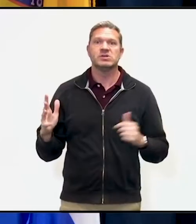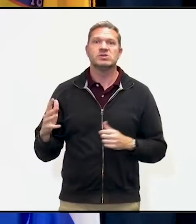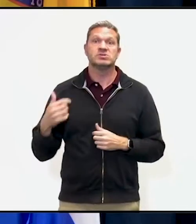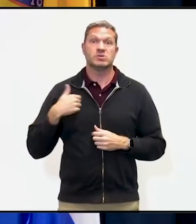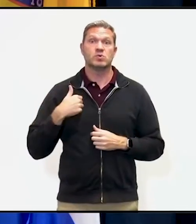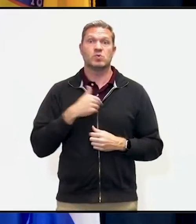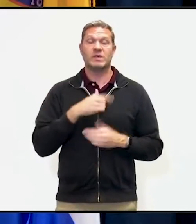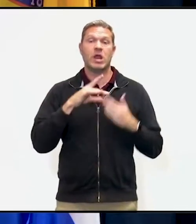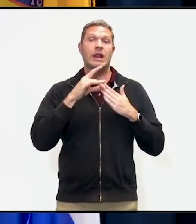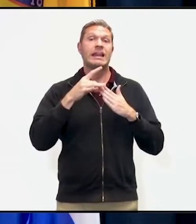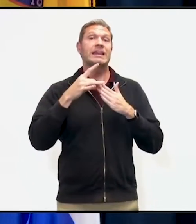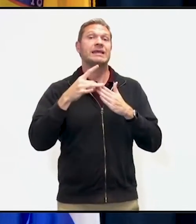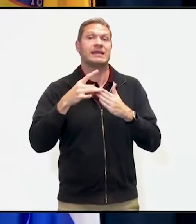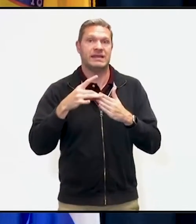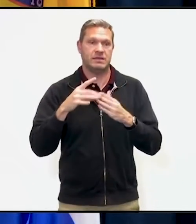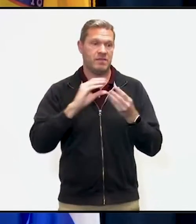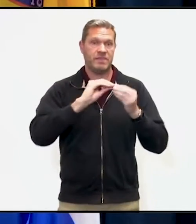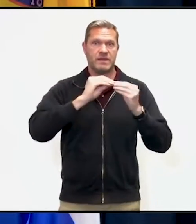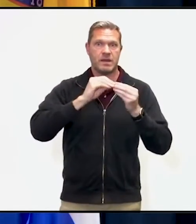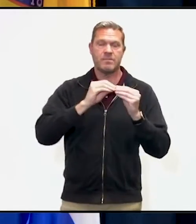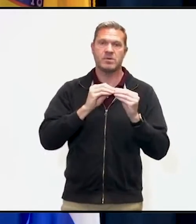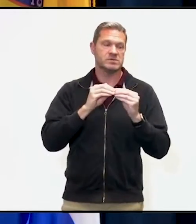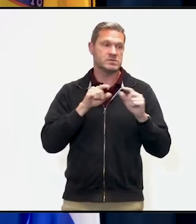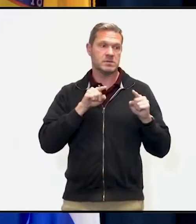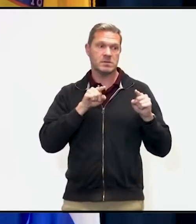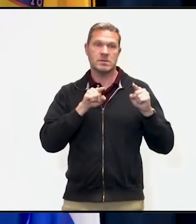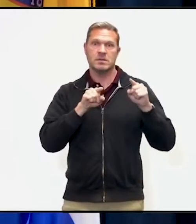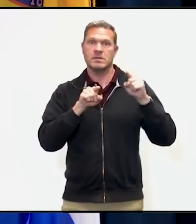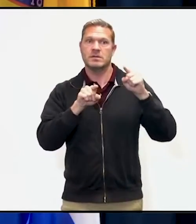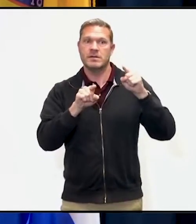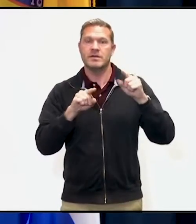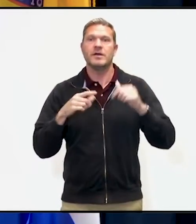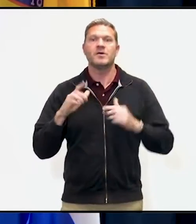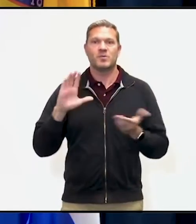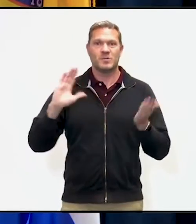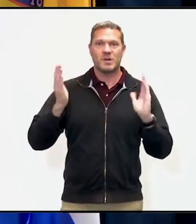there which has been great to see and huge thanks to our Health team for that work and